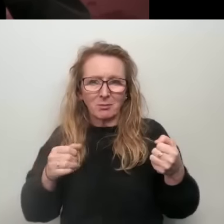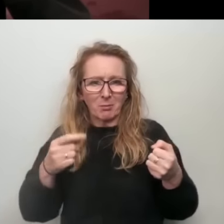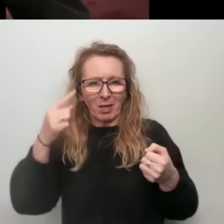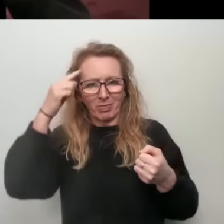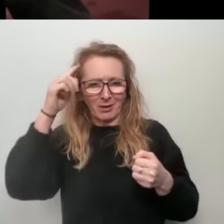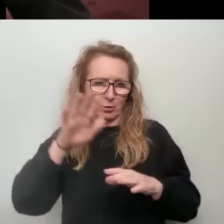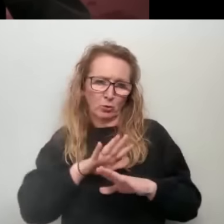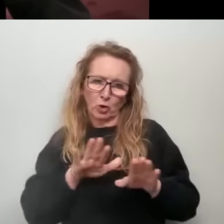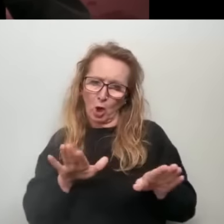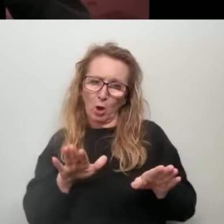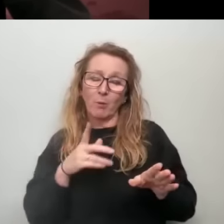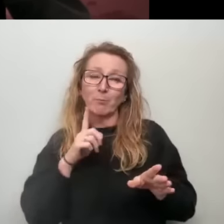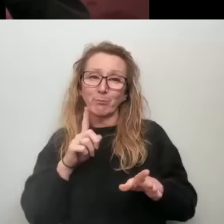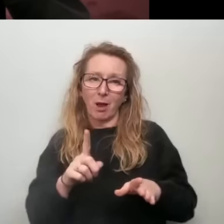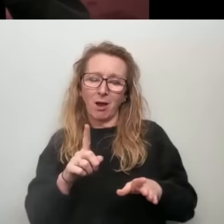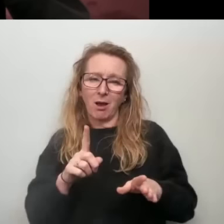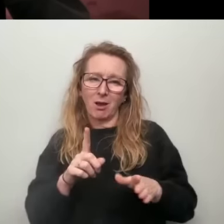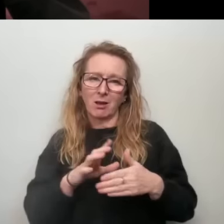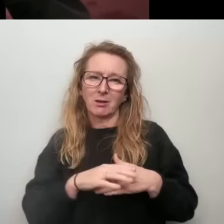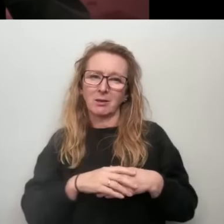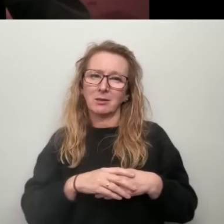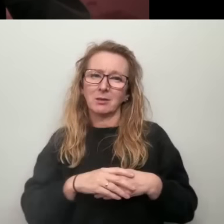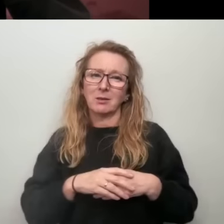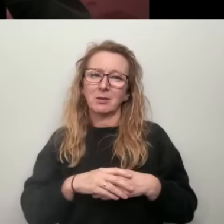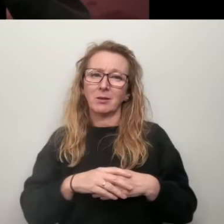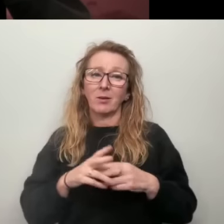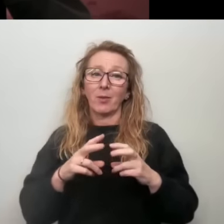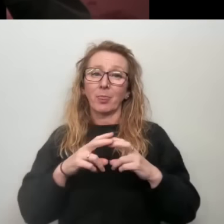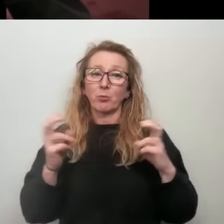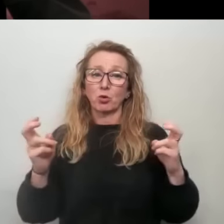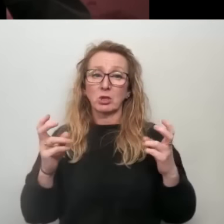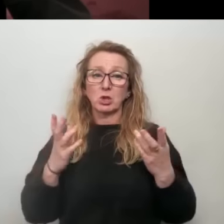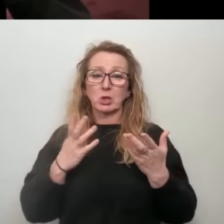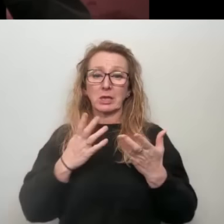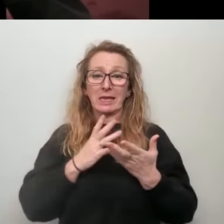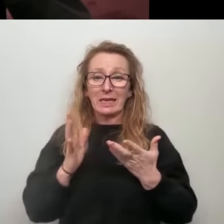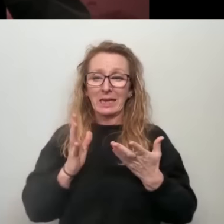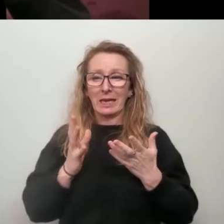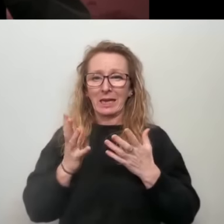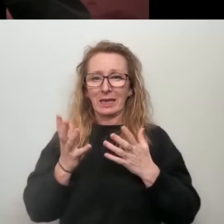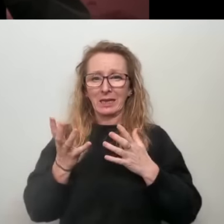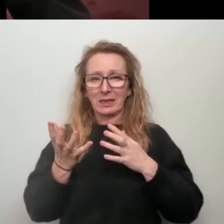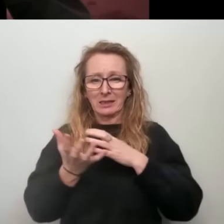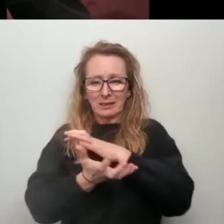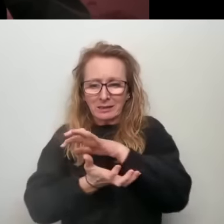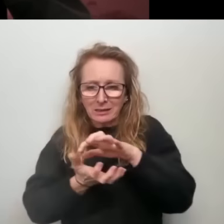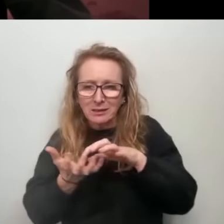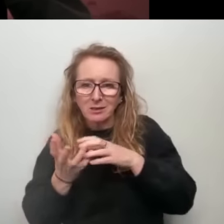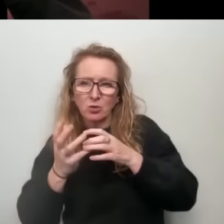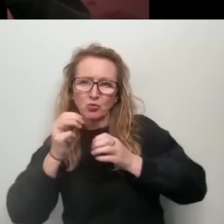But having said that, the bridge is clearly a sophisticated structure. It's clearly a structure that's been thought about.